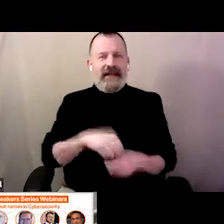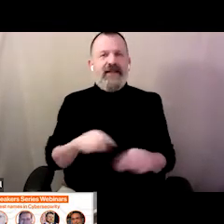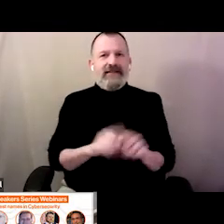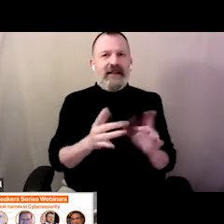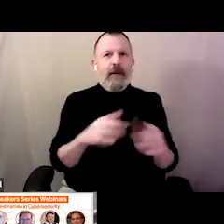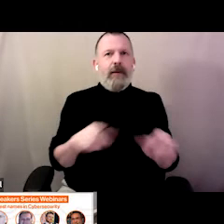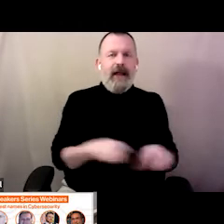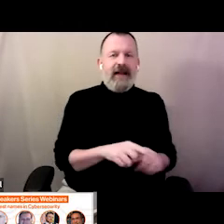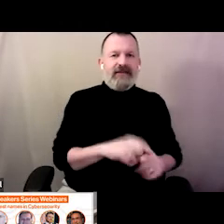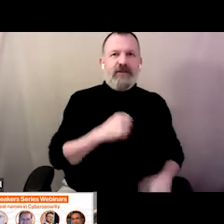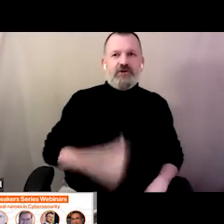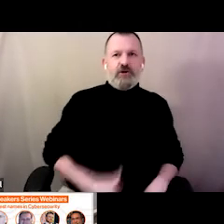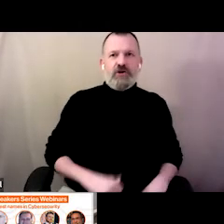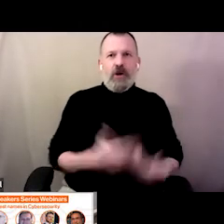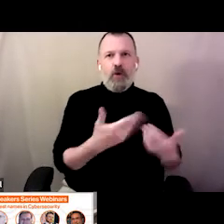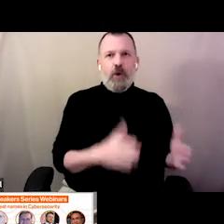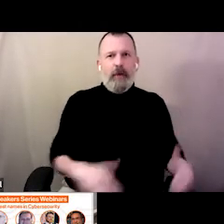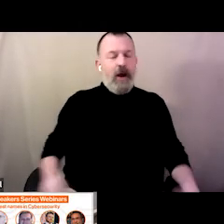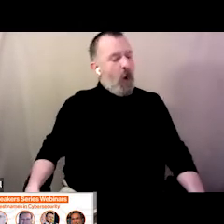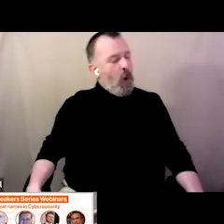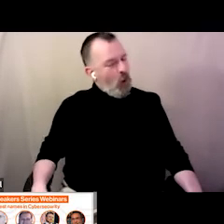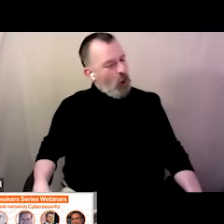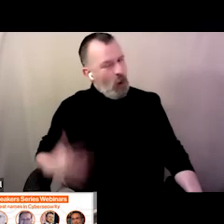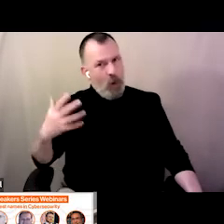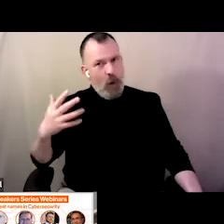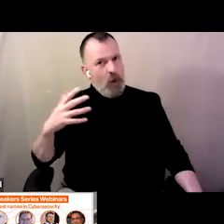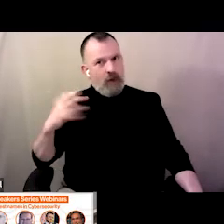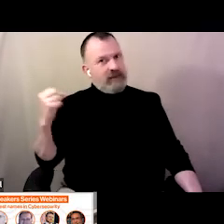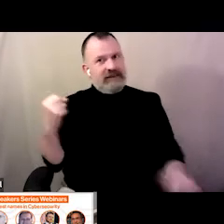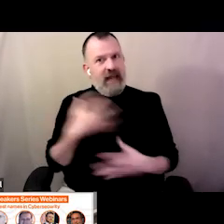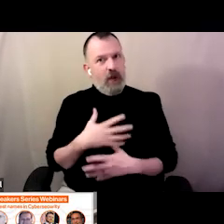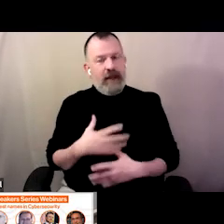CalebBarlow: And that's frickin scary and you know you get into these kind of scenarios of